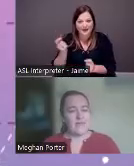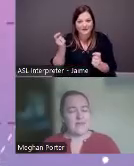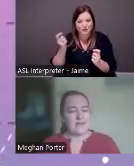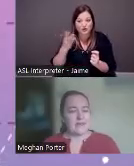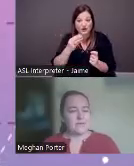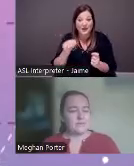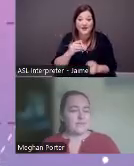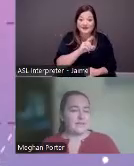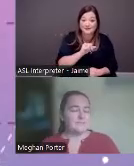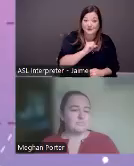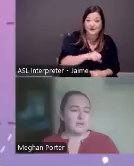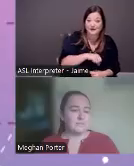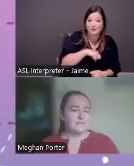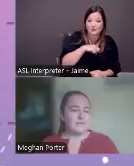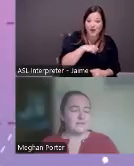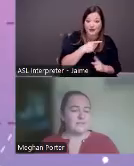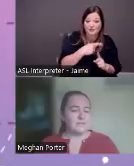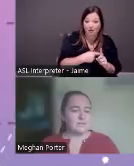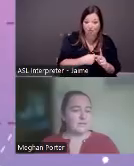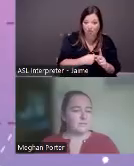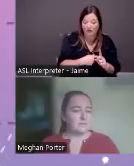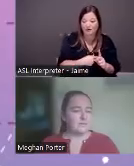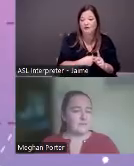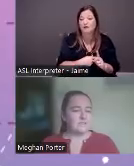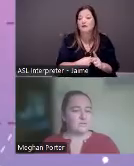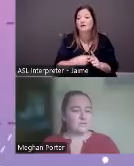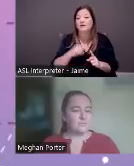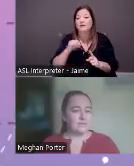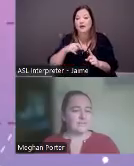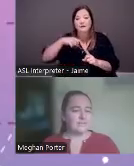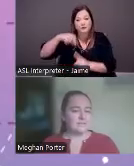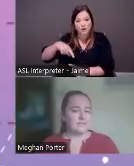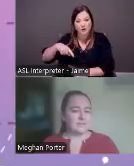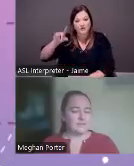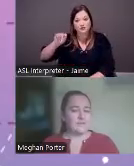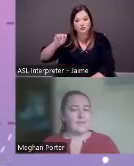and how that prompted the 2025 social media accessibility